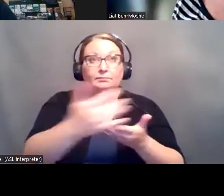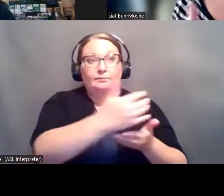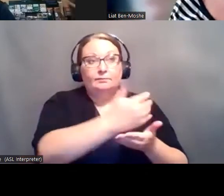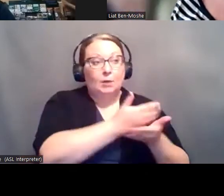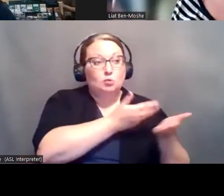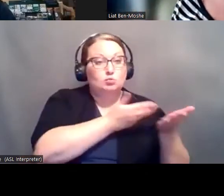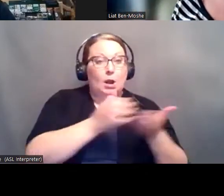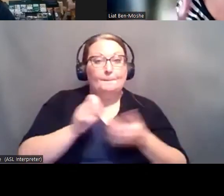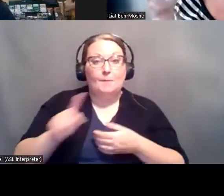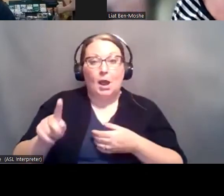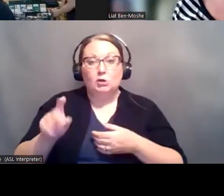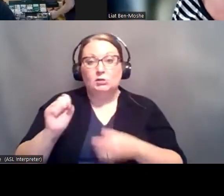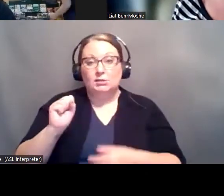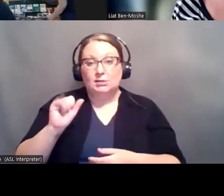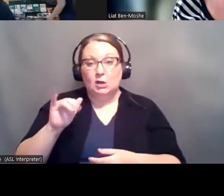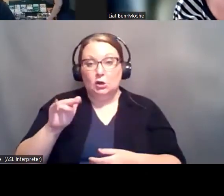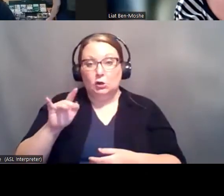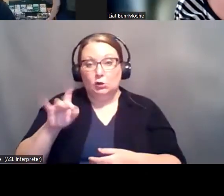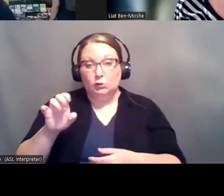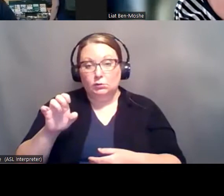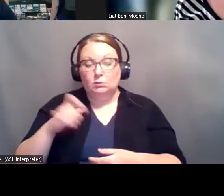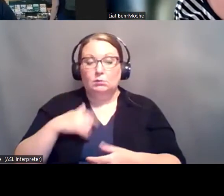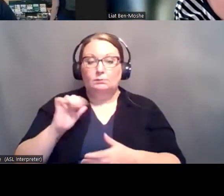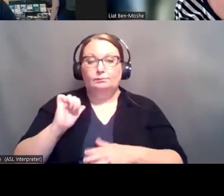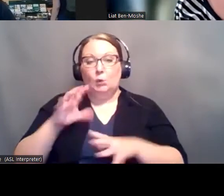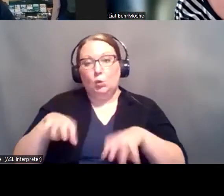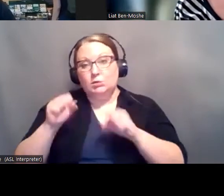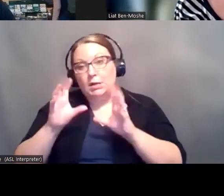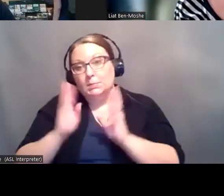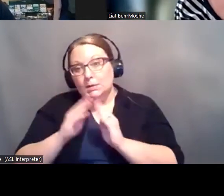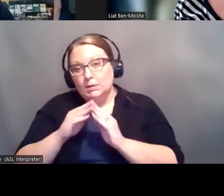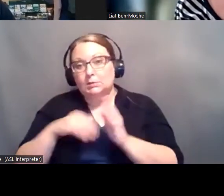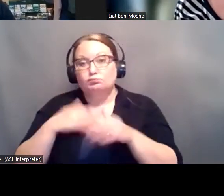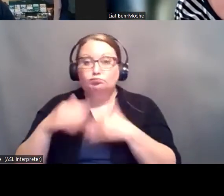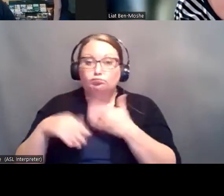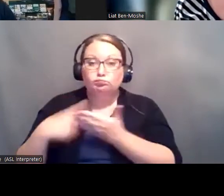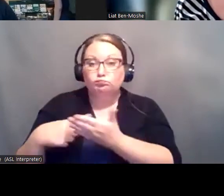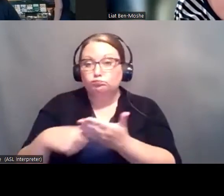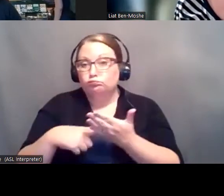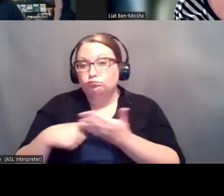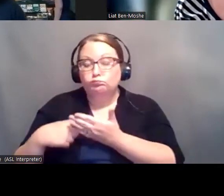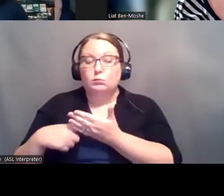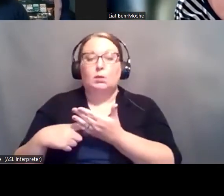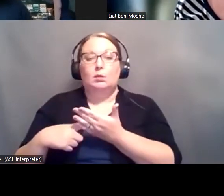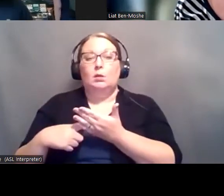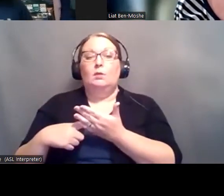We created again forums and meetings, and out of that came the vision that ended